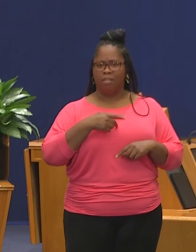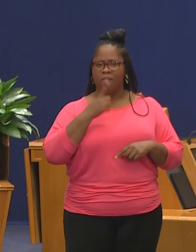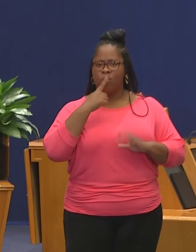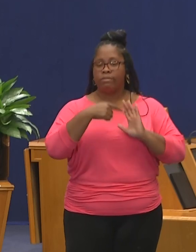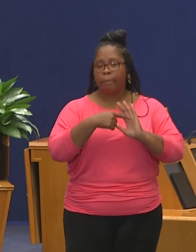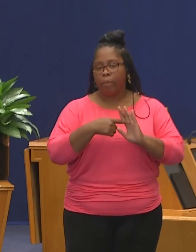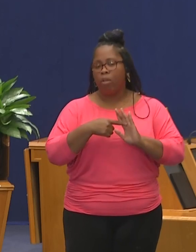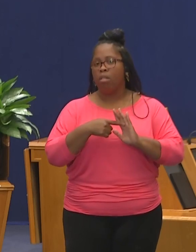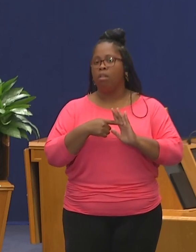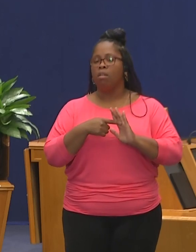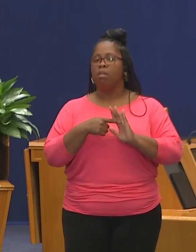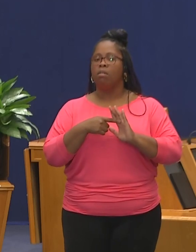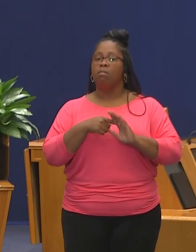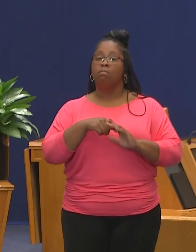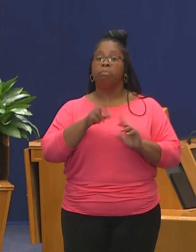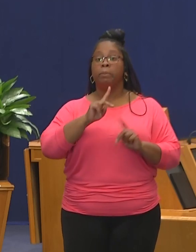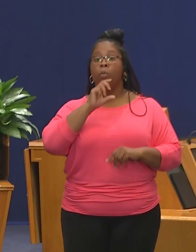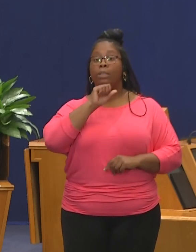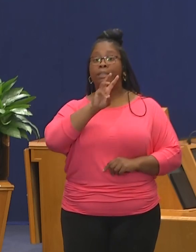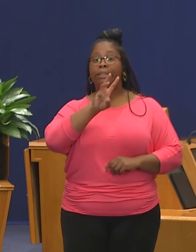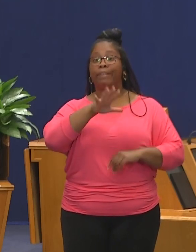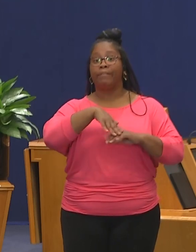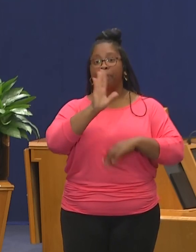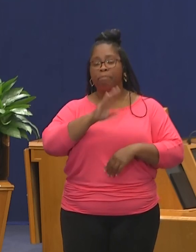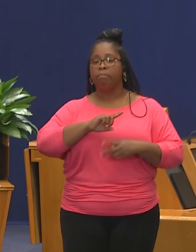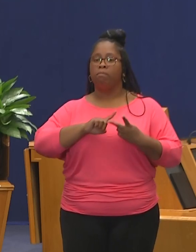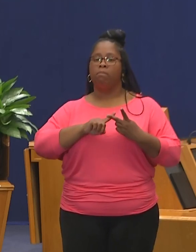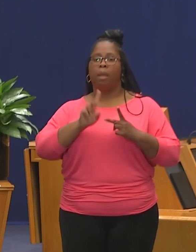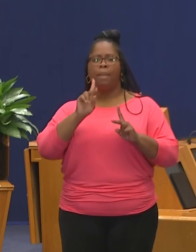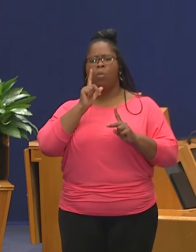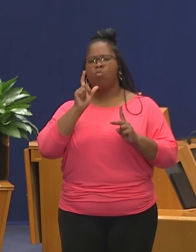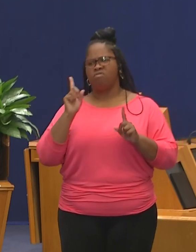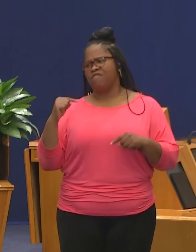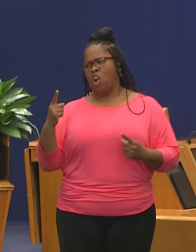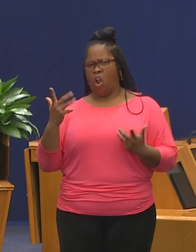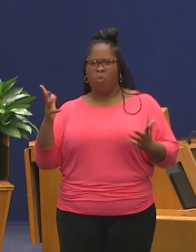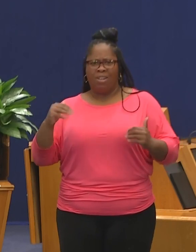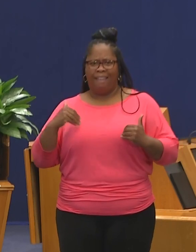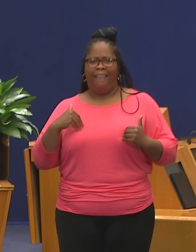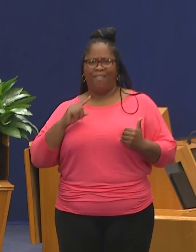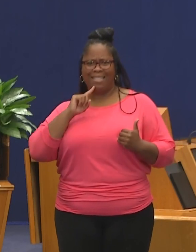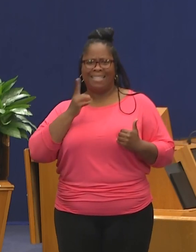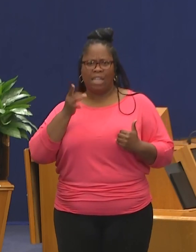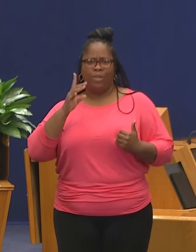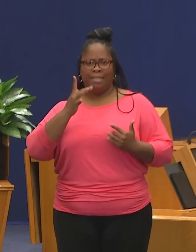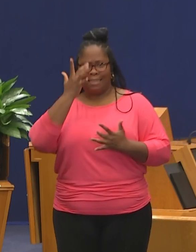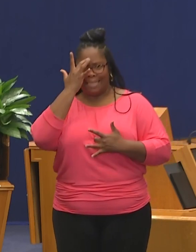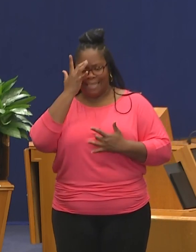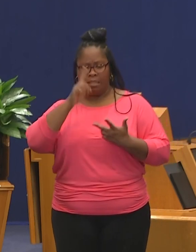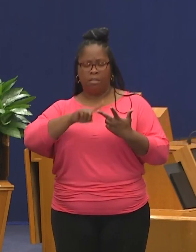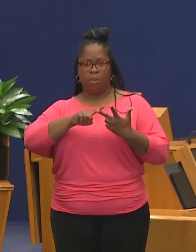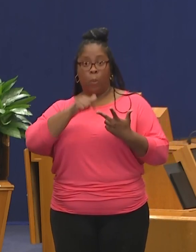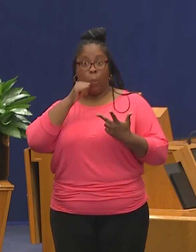ILLNESS AND DISEASE. THAT INCLUDES PEOPLE WHO ARE 65 AND OLDER, PEOPLE WITH